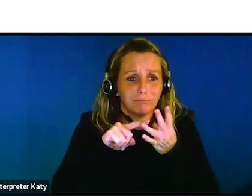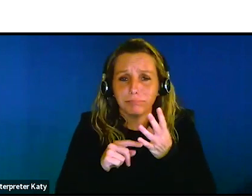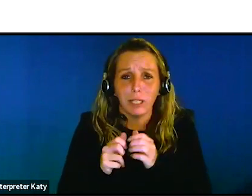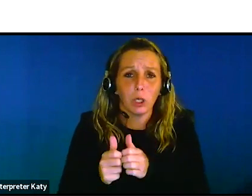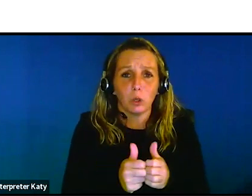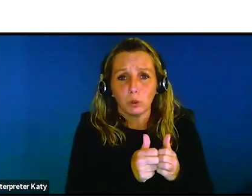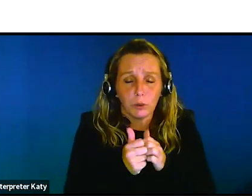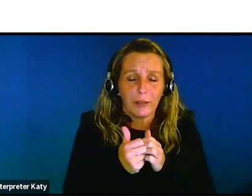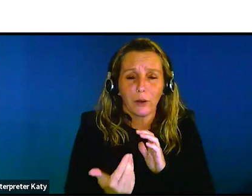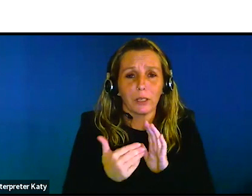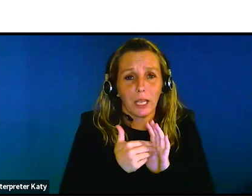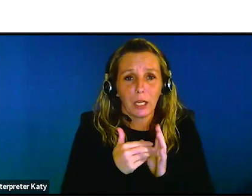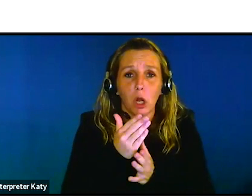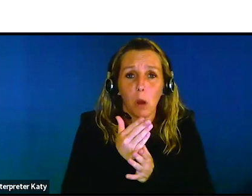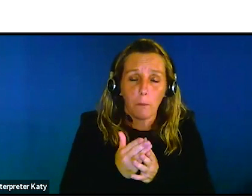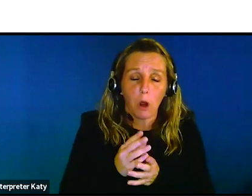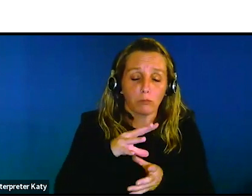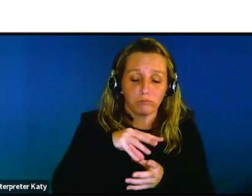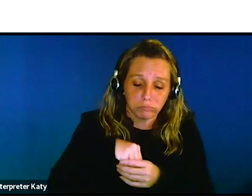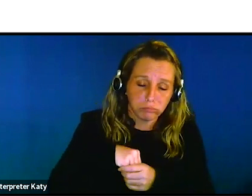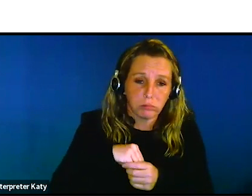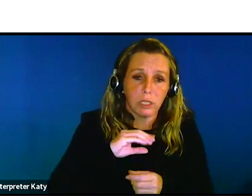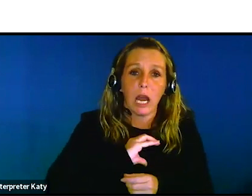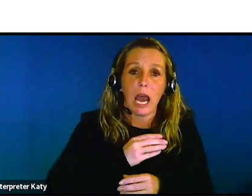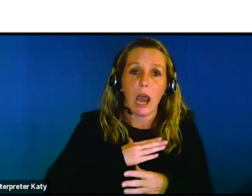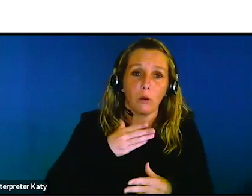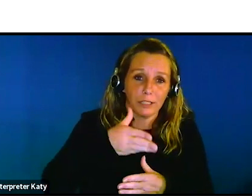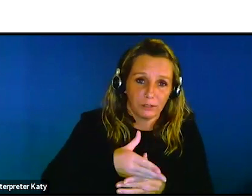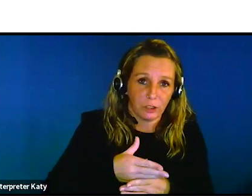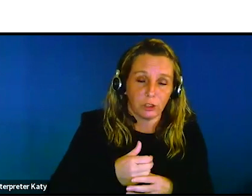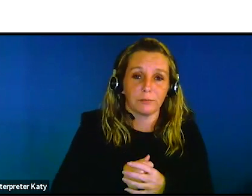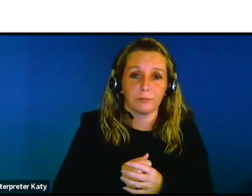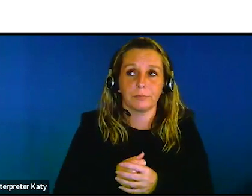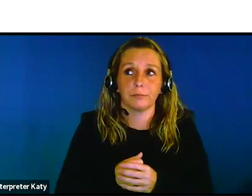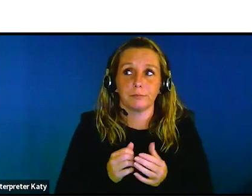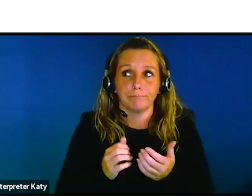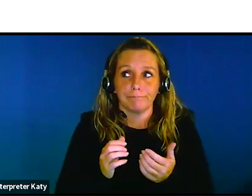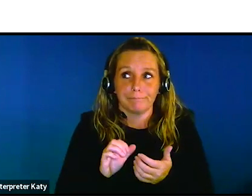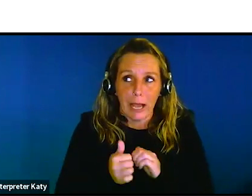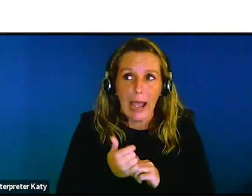again, a part of our intervention, the way that we build equity